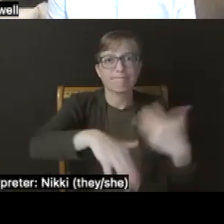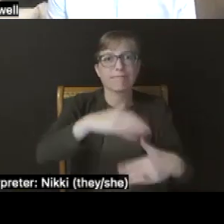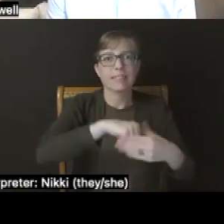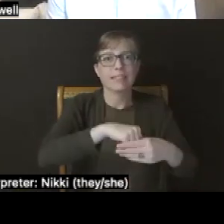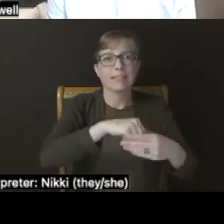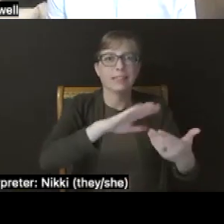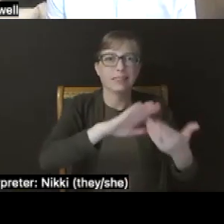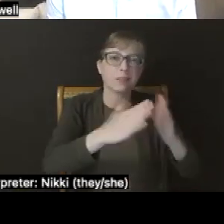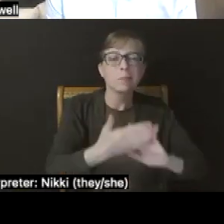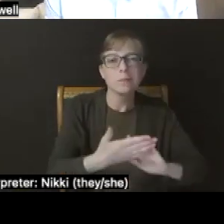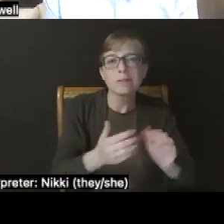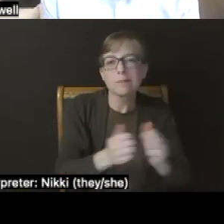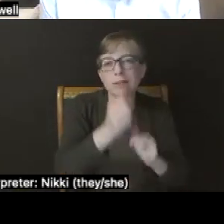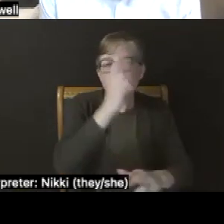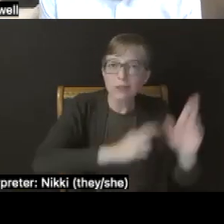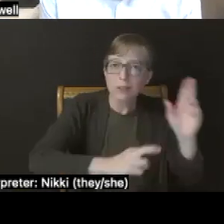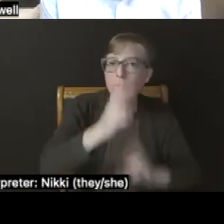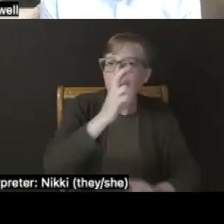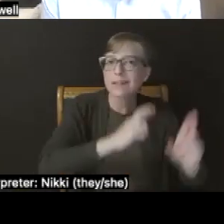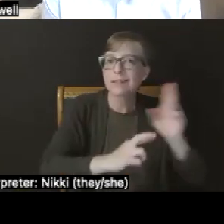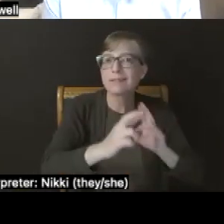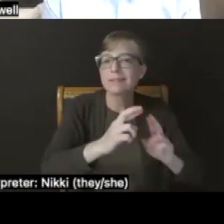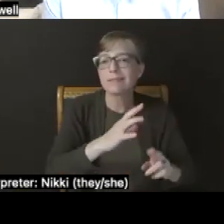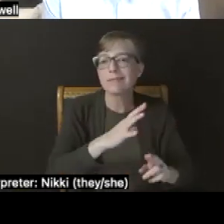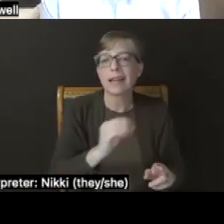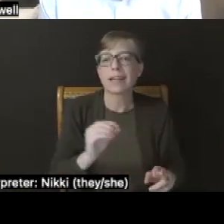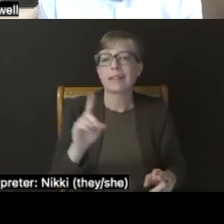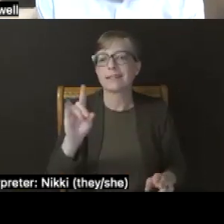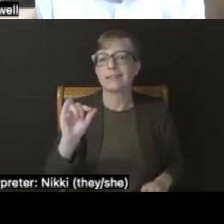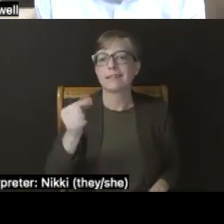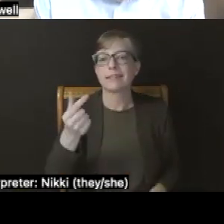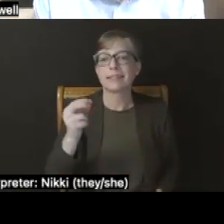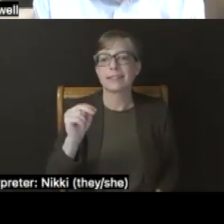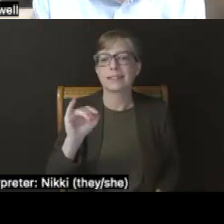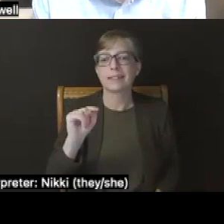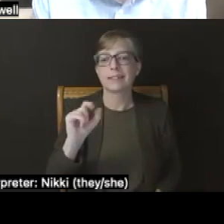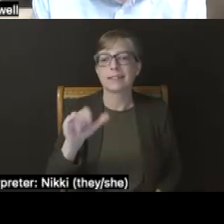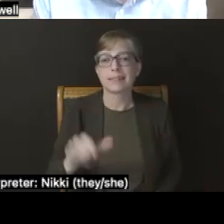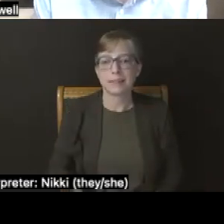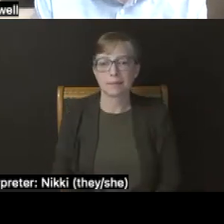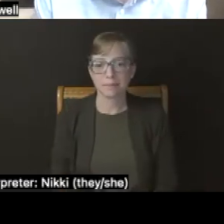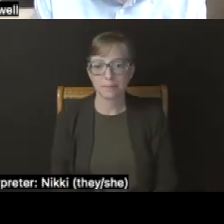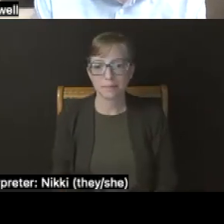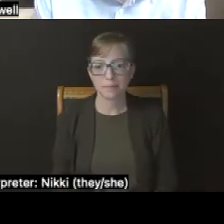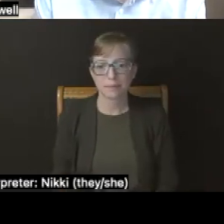If you go to the next slide, Medicaid,